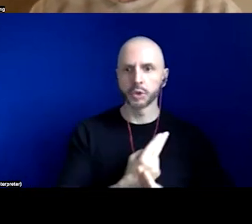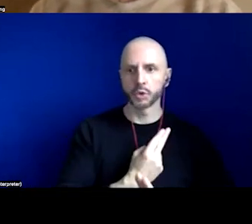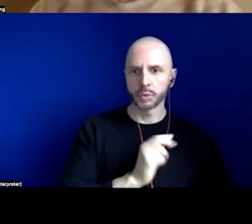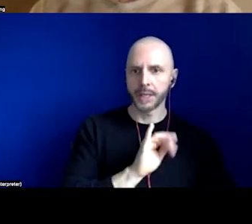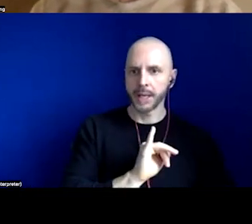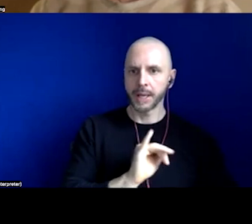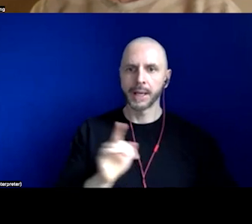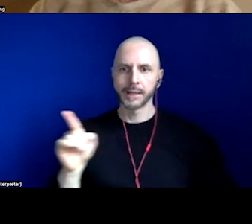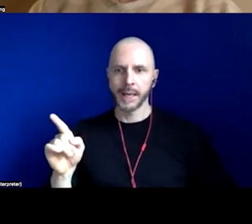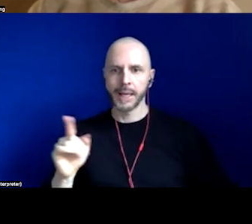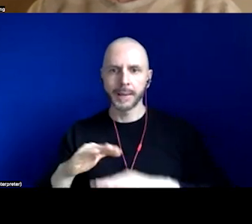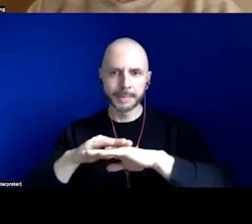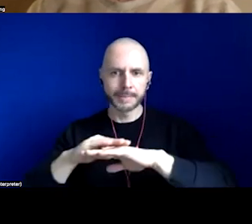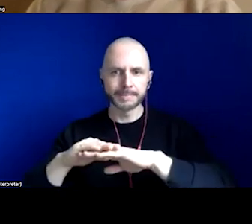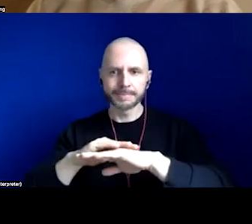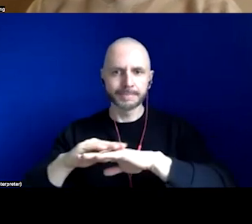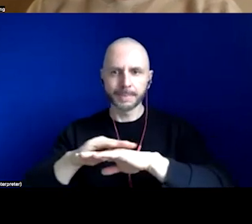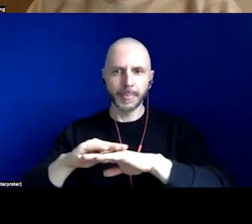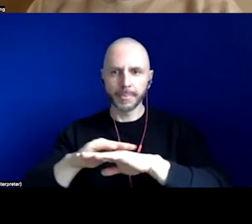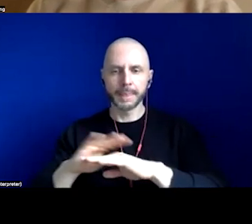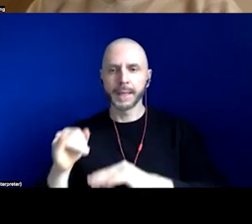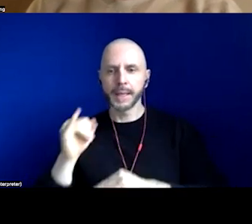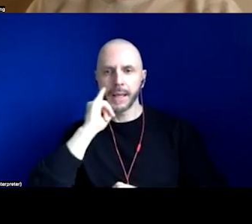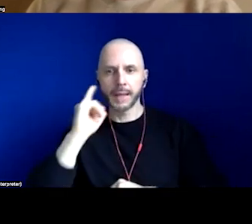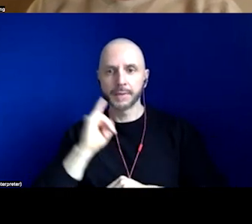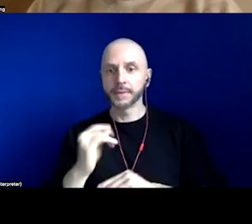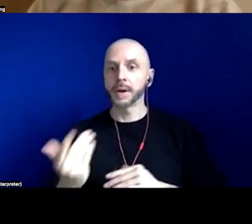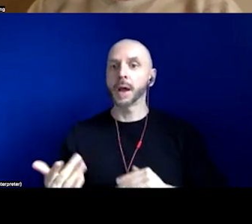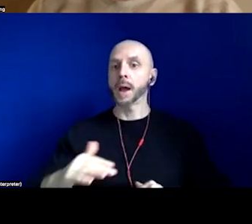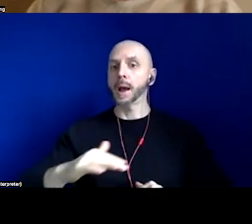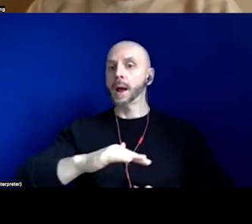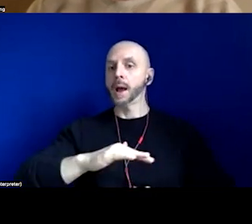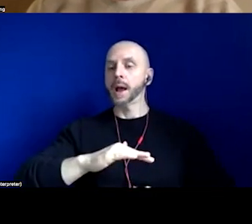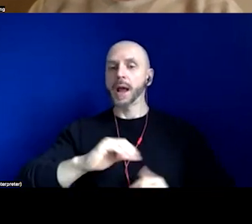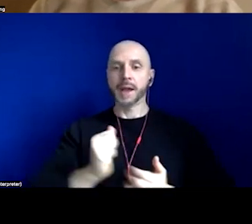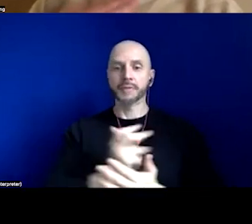then there needs to be a disclosure. Whereas, others are very strict and say every single